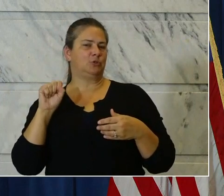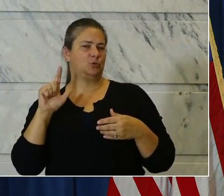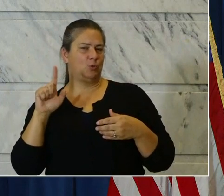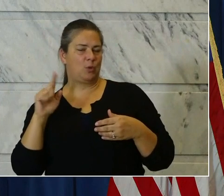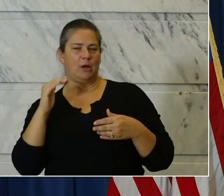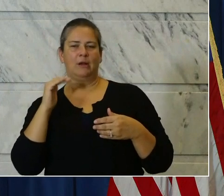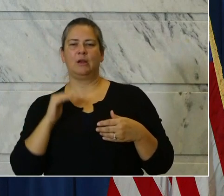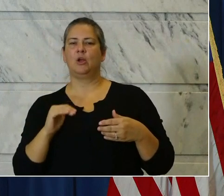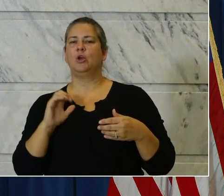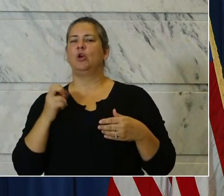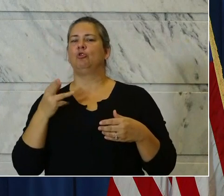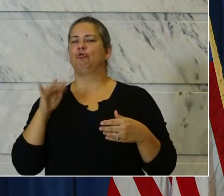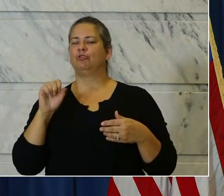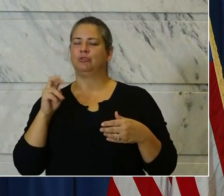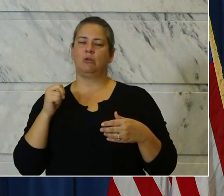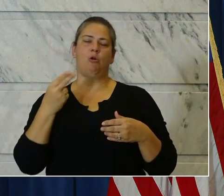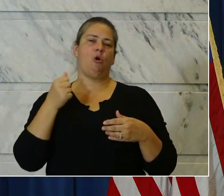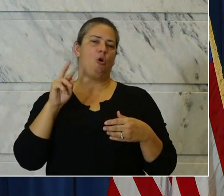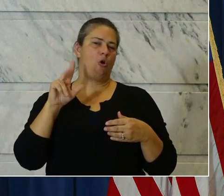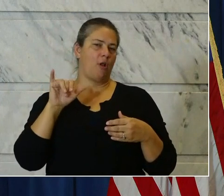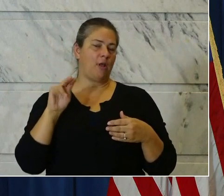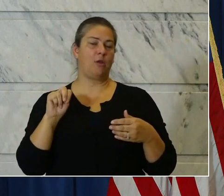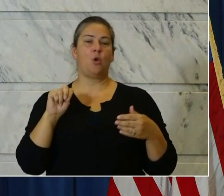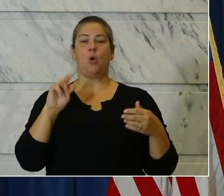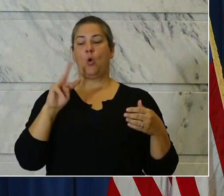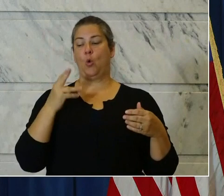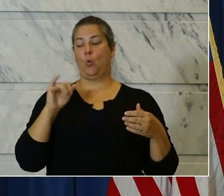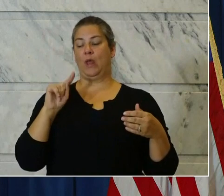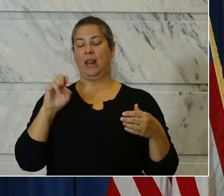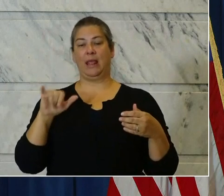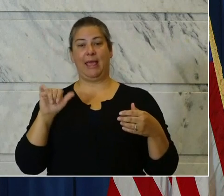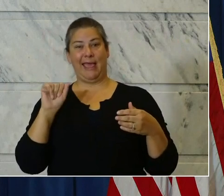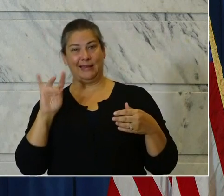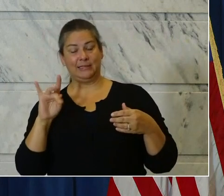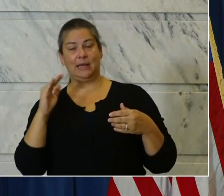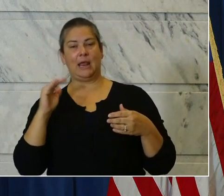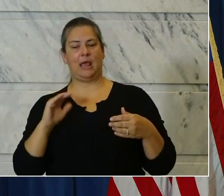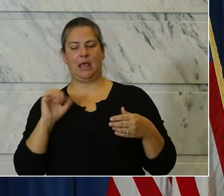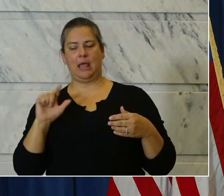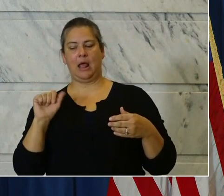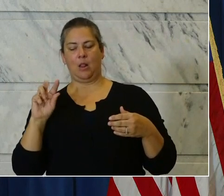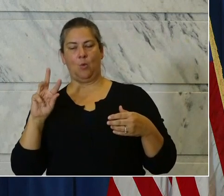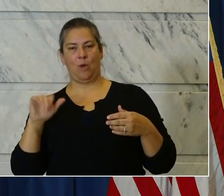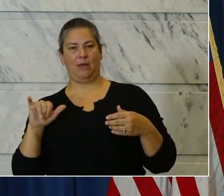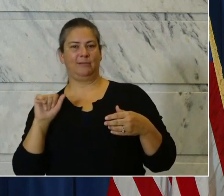TWENTY FIVE MCCRACKEN TWENTY TWO DAVIS TWENTY ONE CHRISTIAN